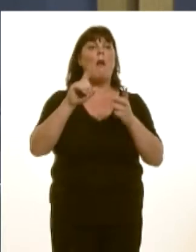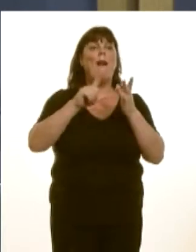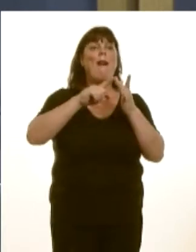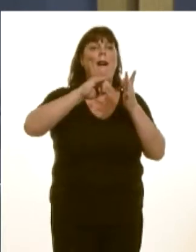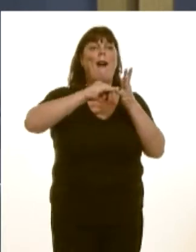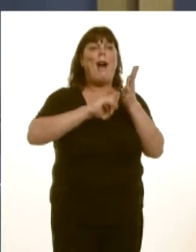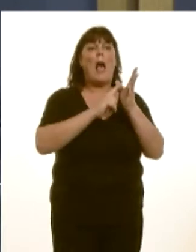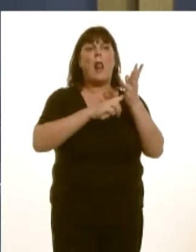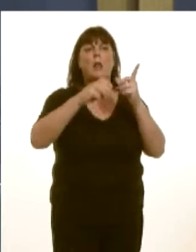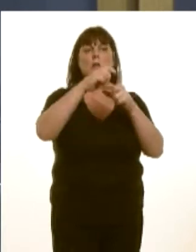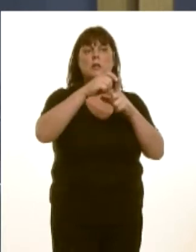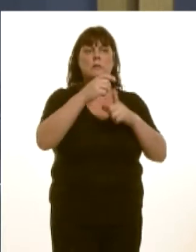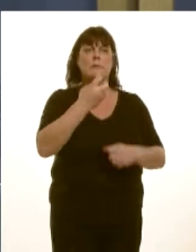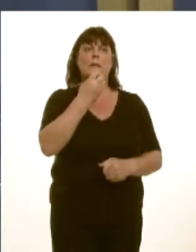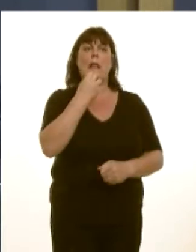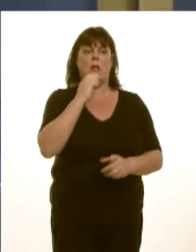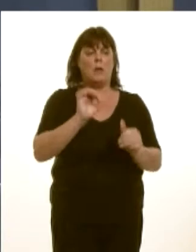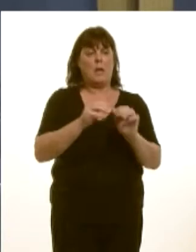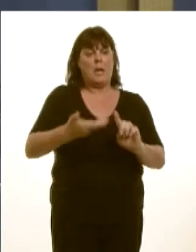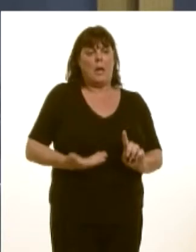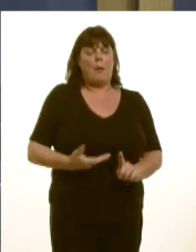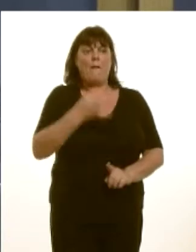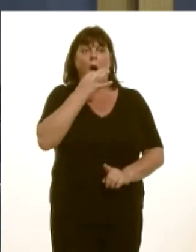developing the southern distributor route, to please be examined.